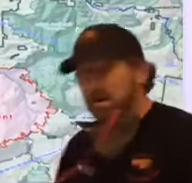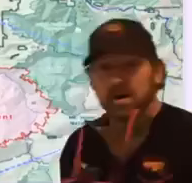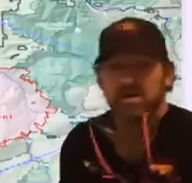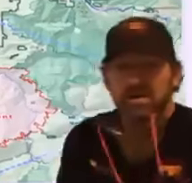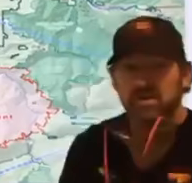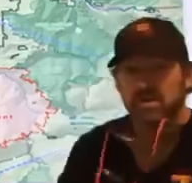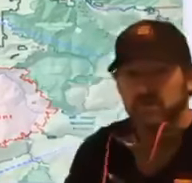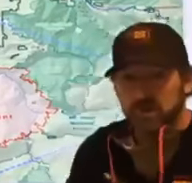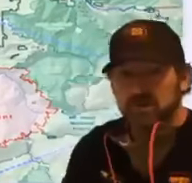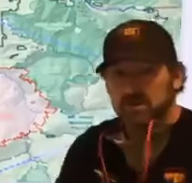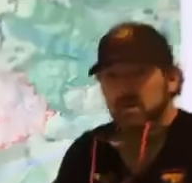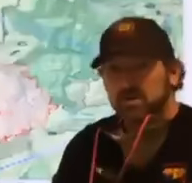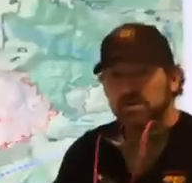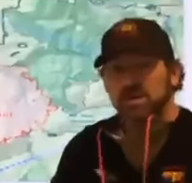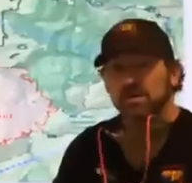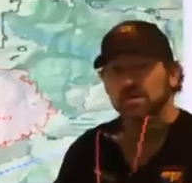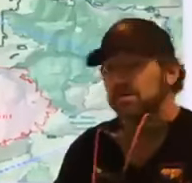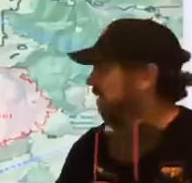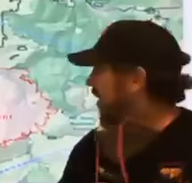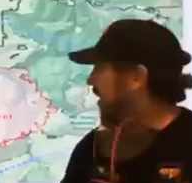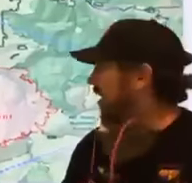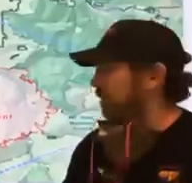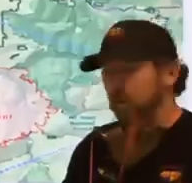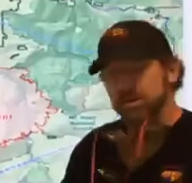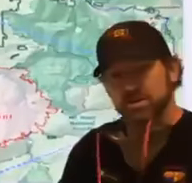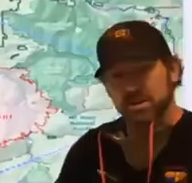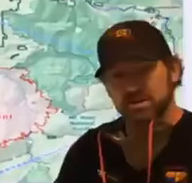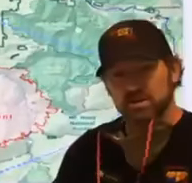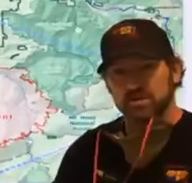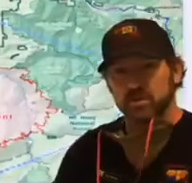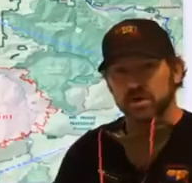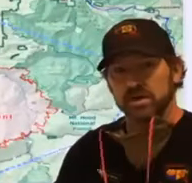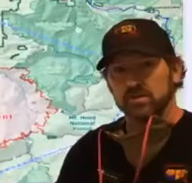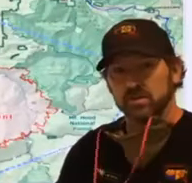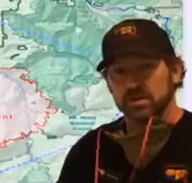all right evening everybody Jake Nuttall uh operation section chief trainee with